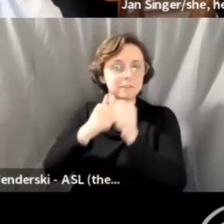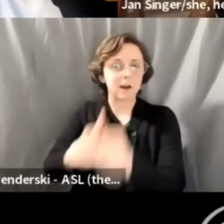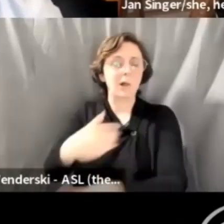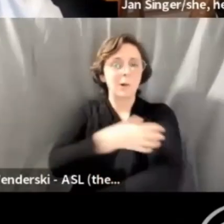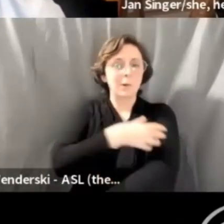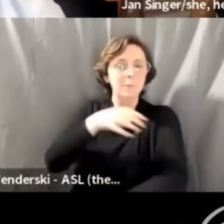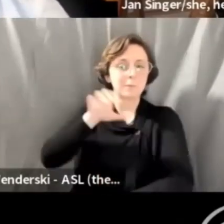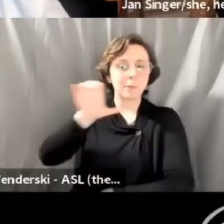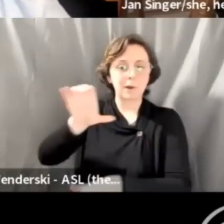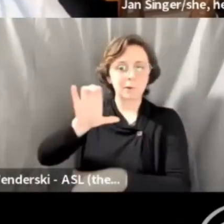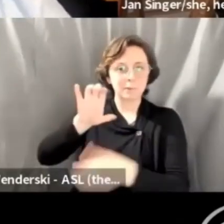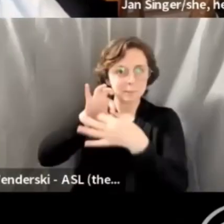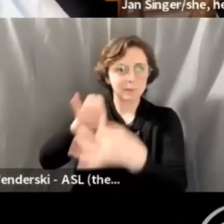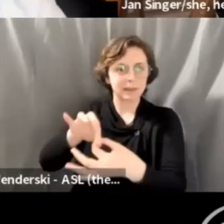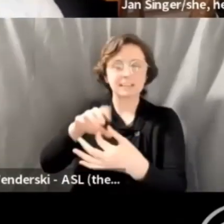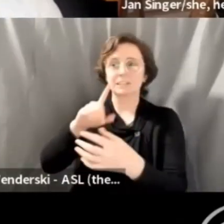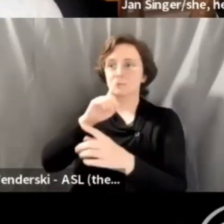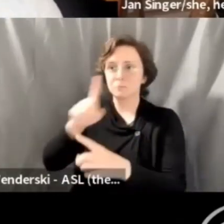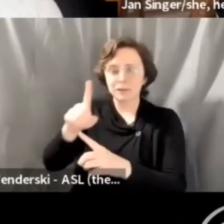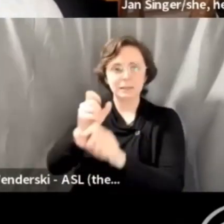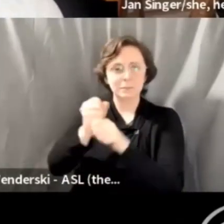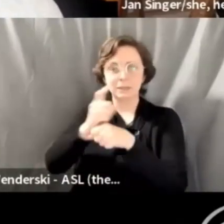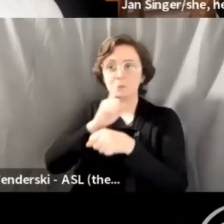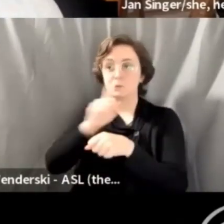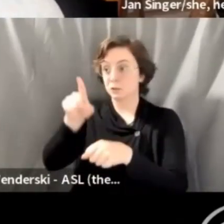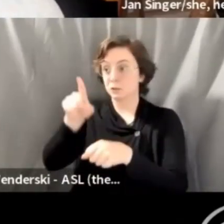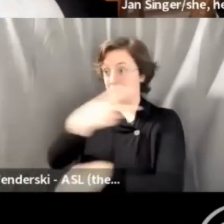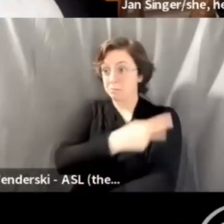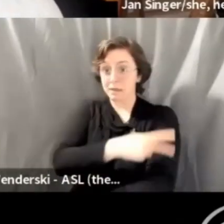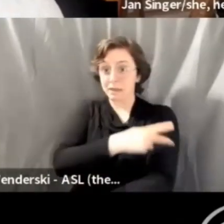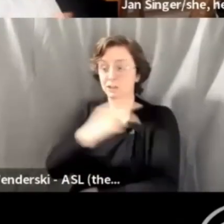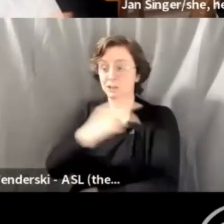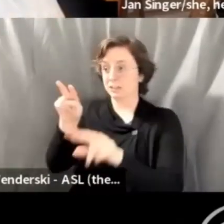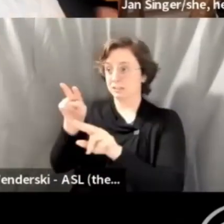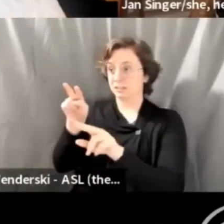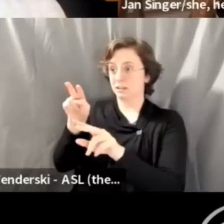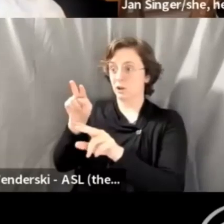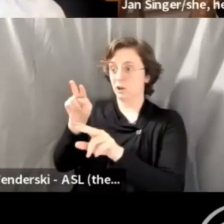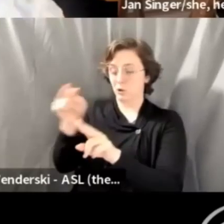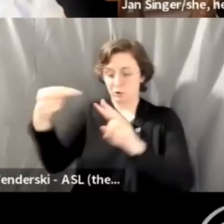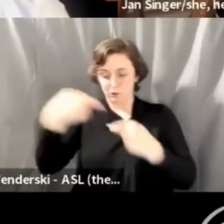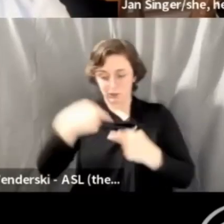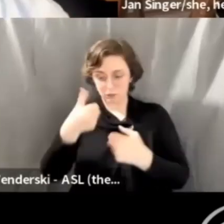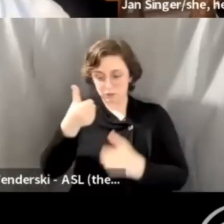that that person really is like looking to themselves and not just to me as like some expert.